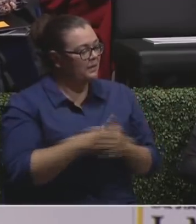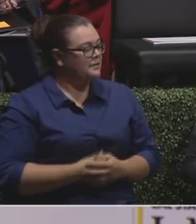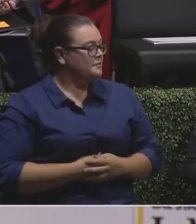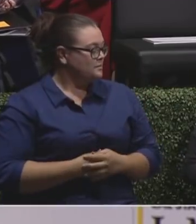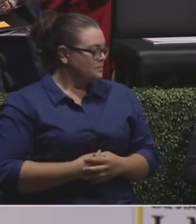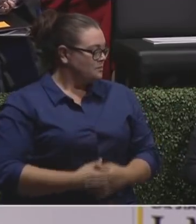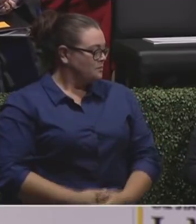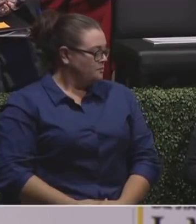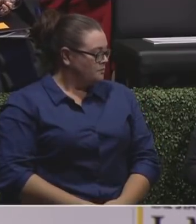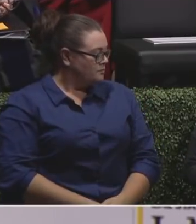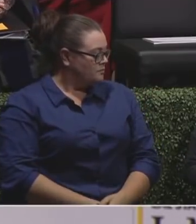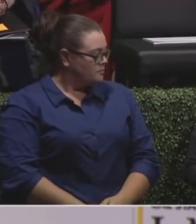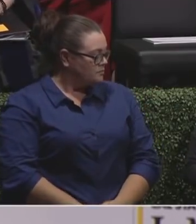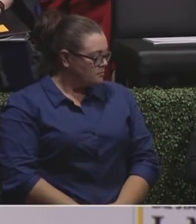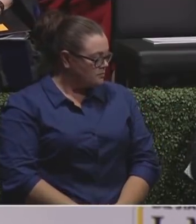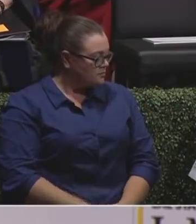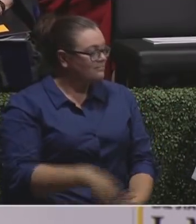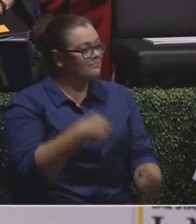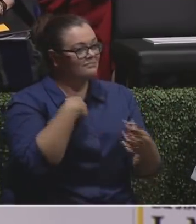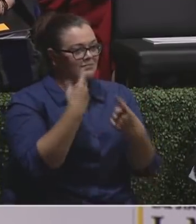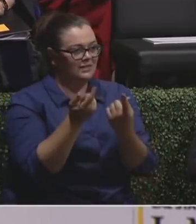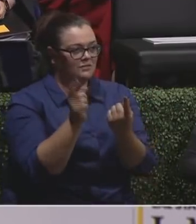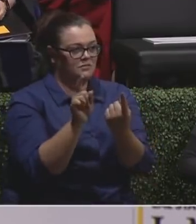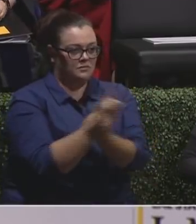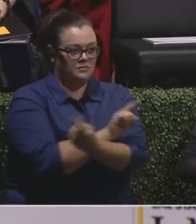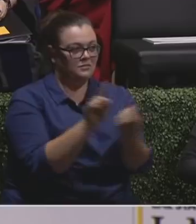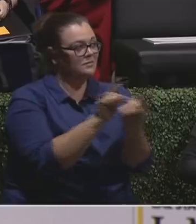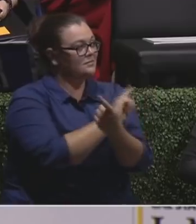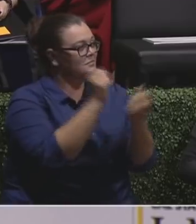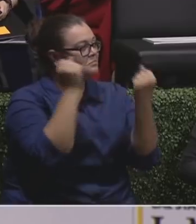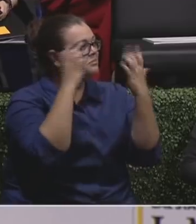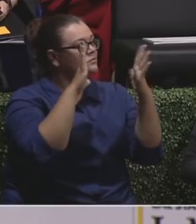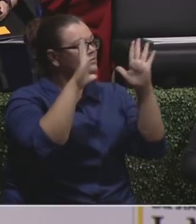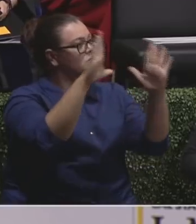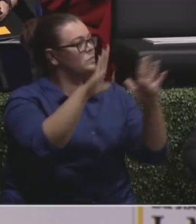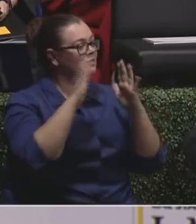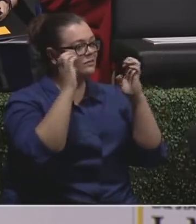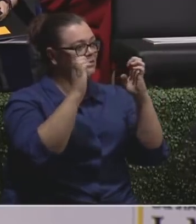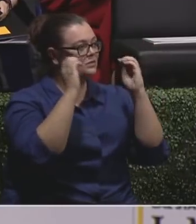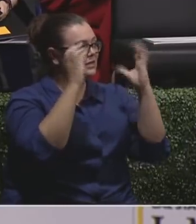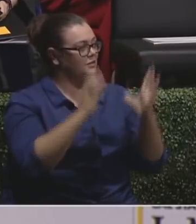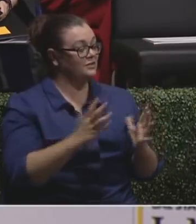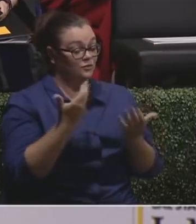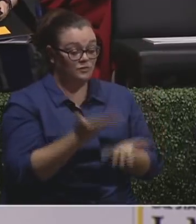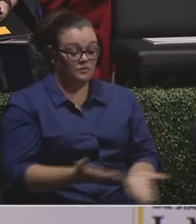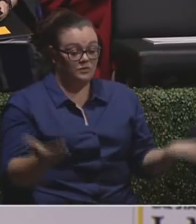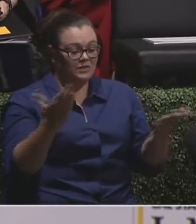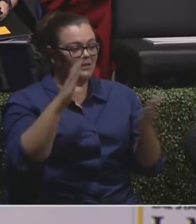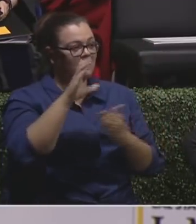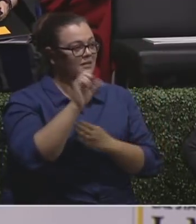SOME OF MY EARLY TEACHERS -- ALL FROM A SPEECH AT EDUCATION. THANK YOU. HE SHAPES ME, FOR SURE.